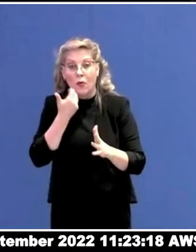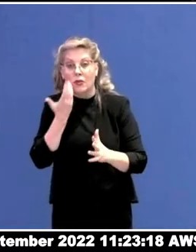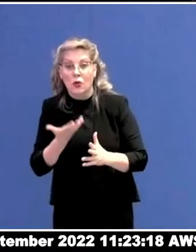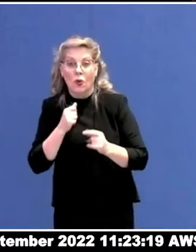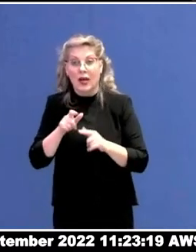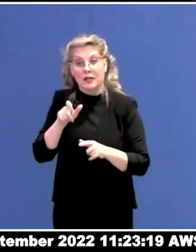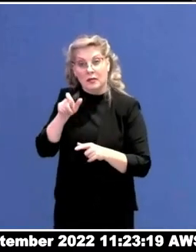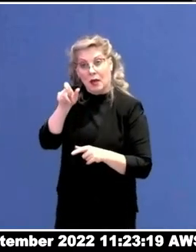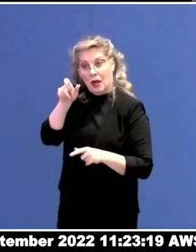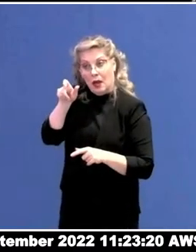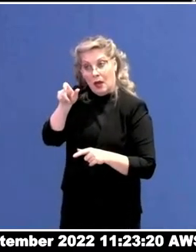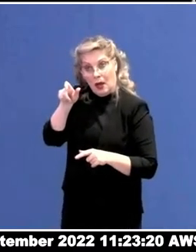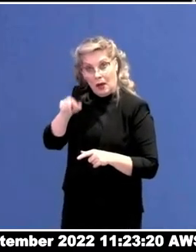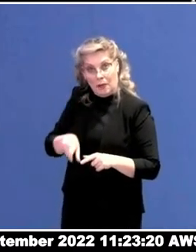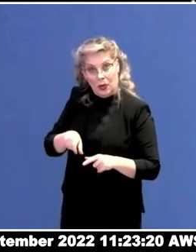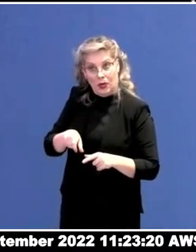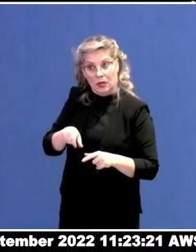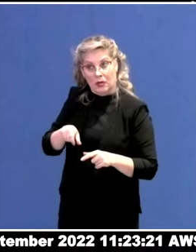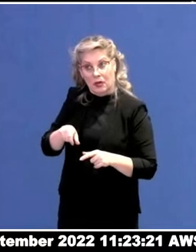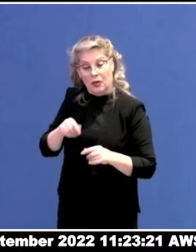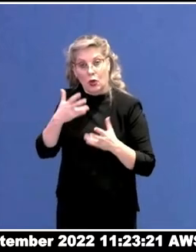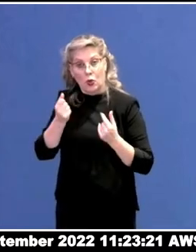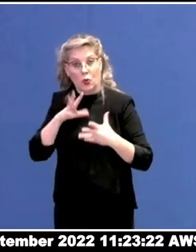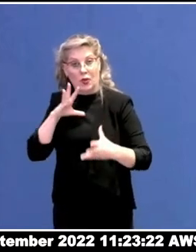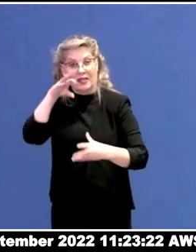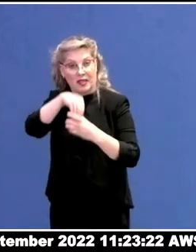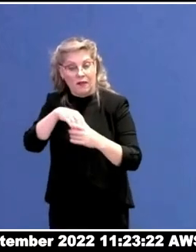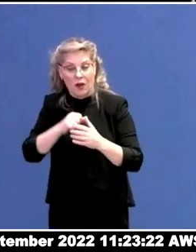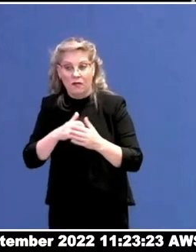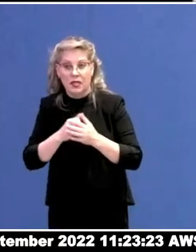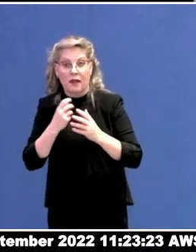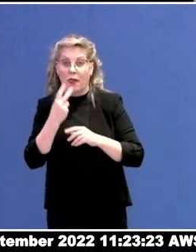two-hour watch to four-hour watch, and basically, we were trying to help this young